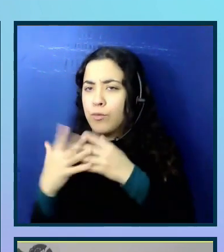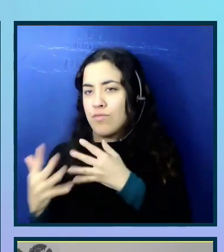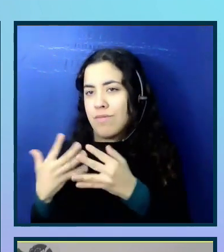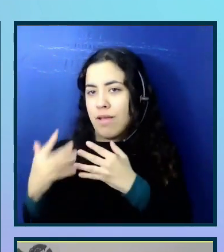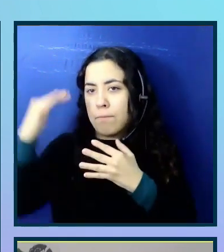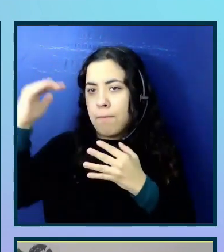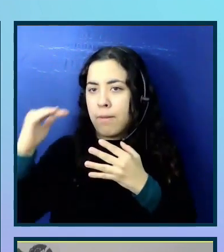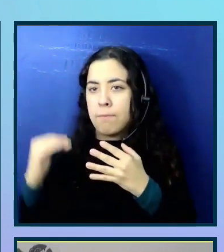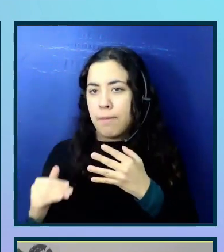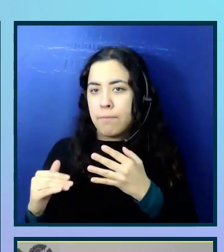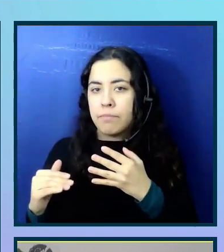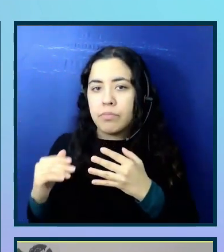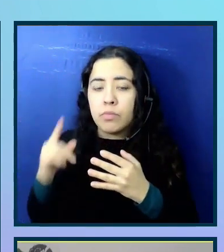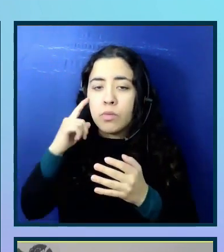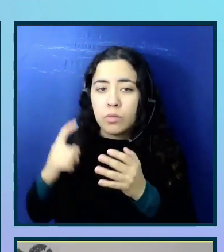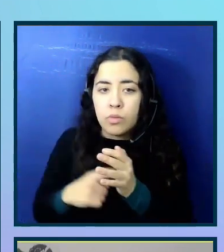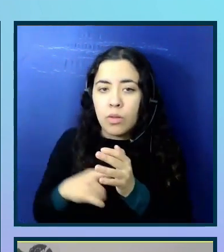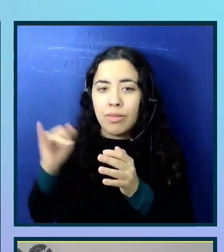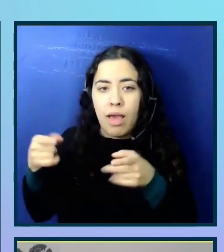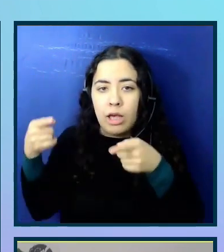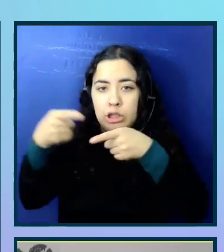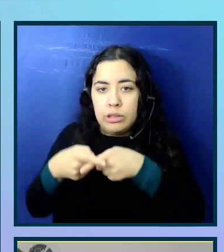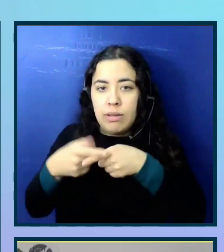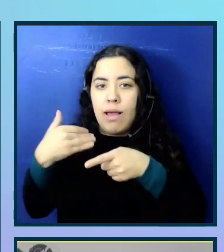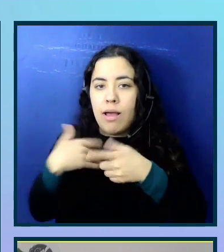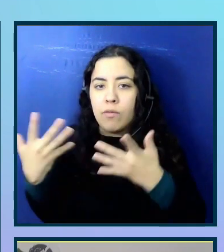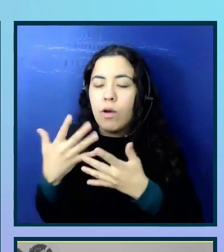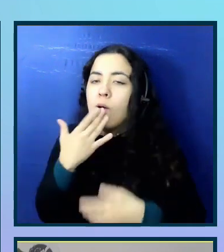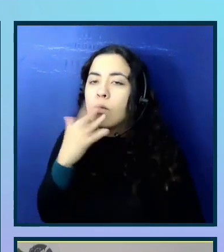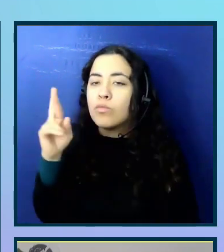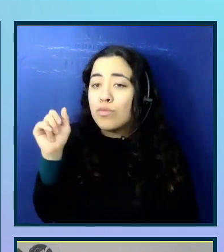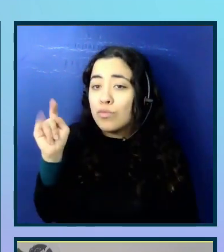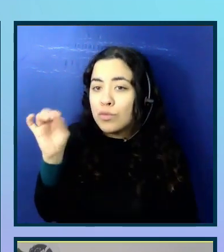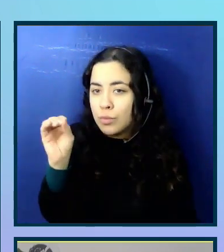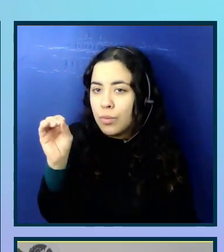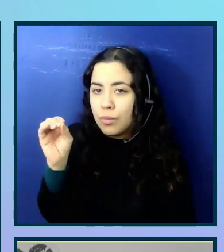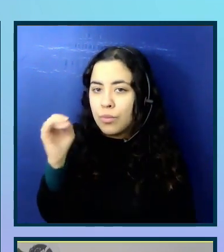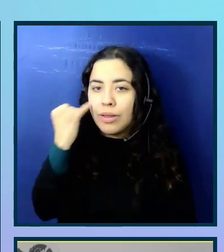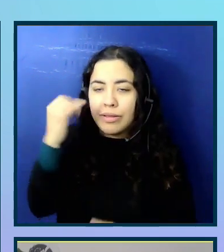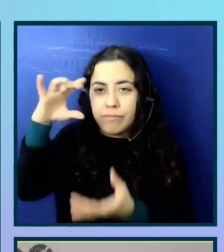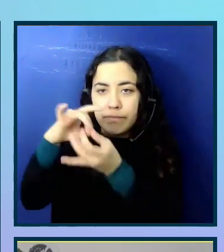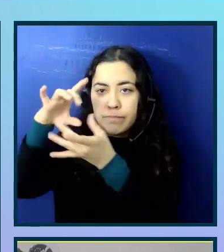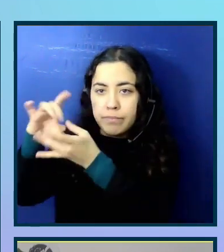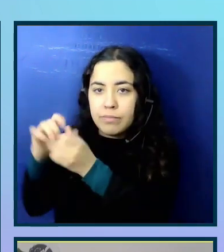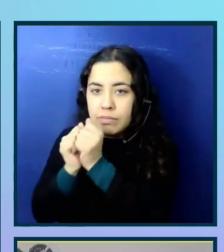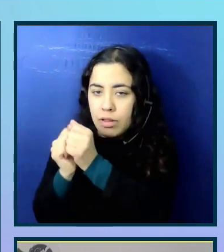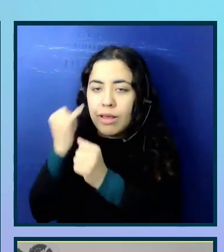At the intersection between those, you have the color ratio when they're paired together. So if I want to give you an example,